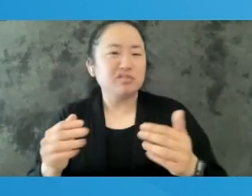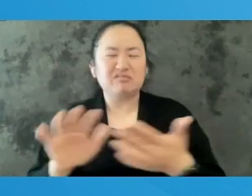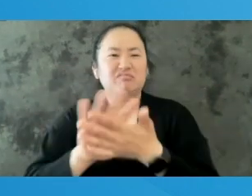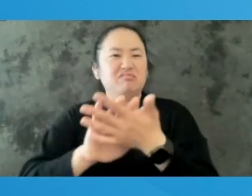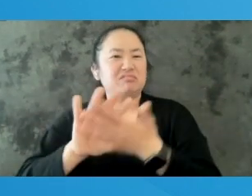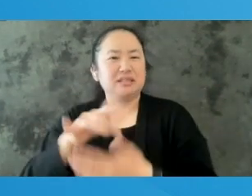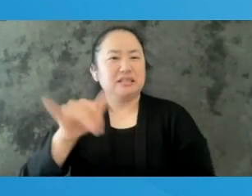Alright.